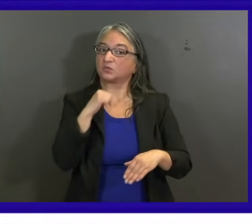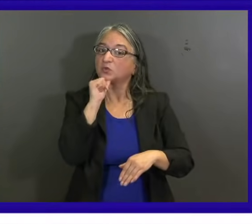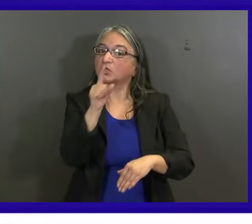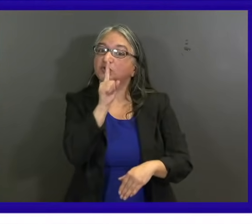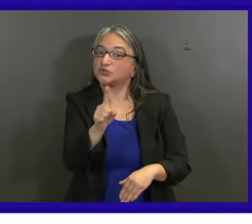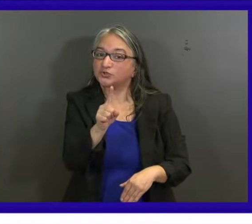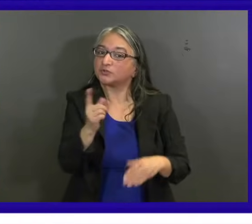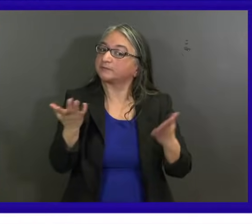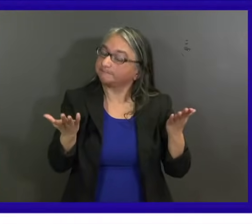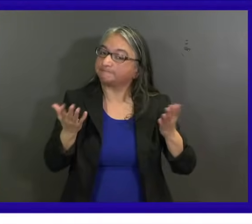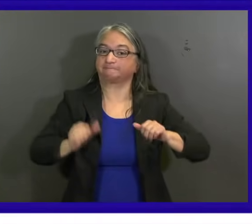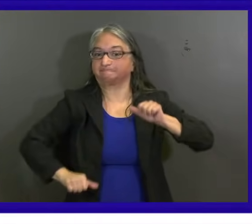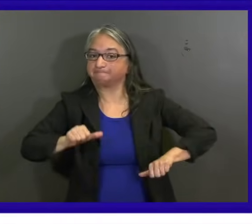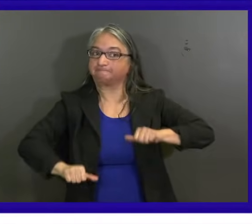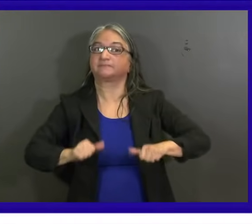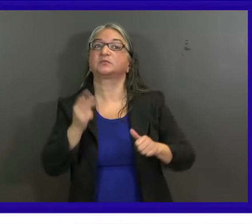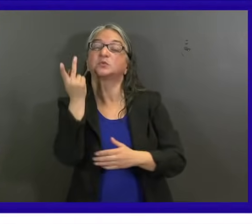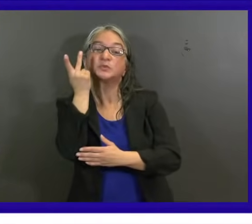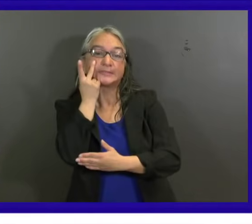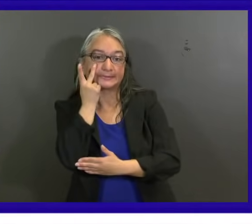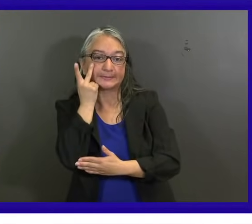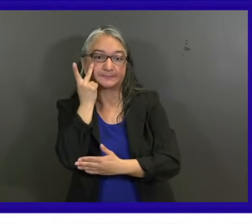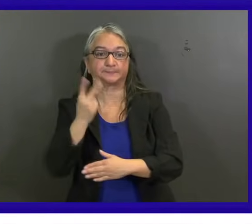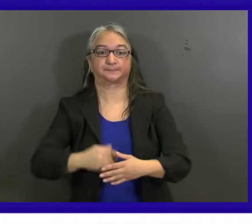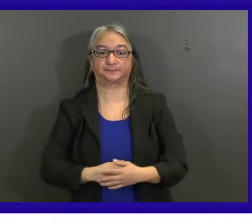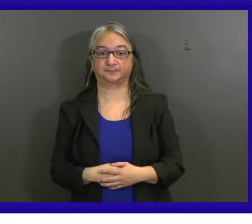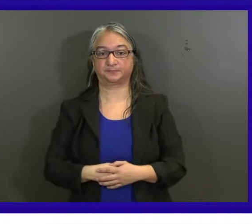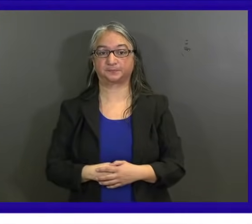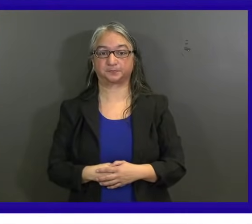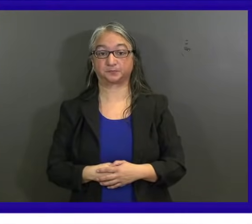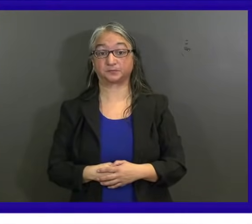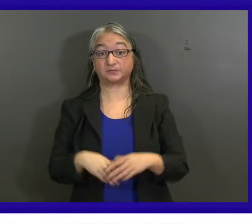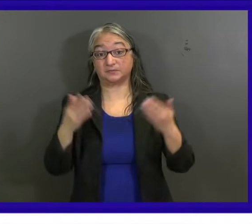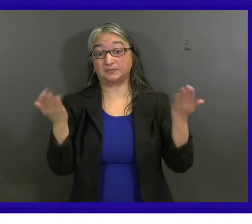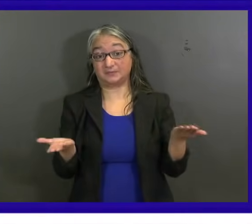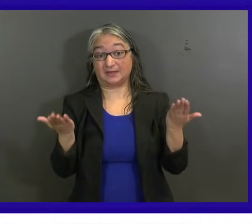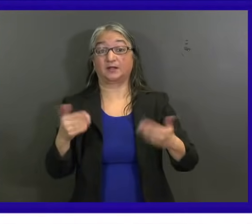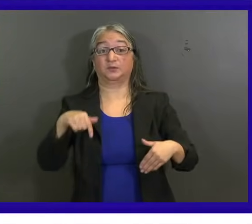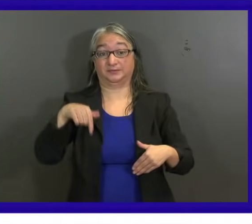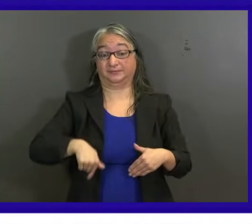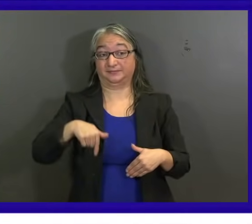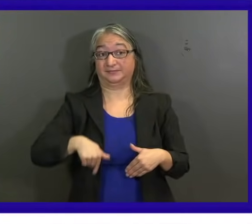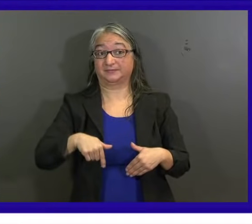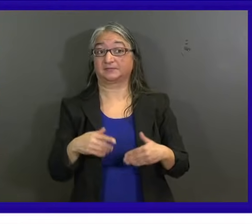an update on manitoba's numbers here so we've had six confirmed cases two of them travel related